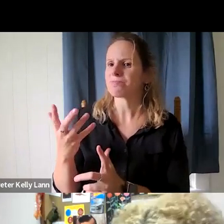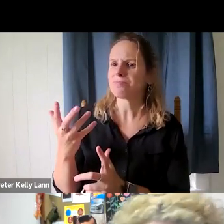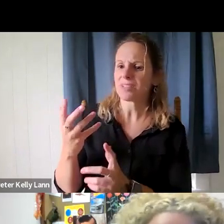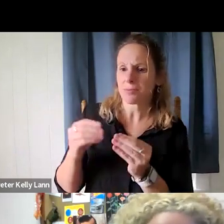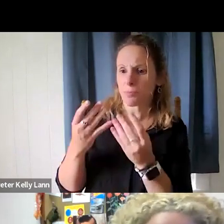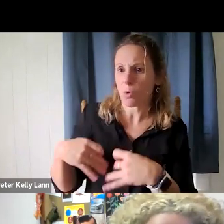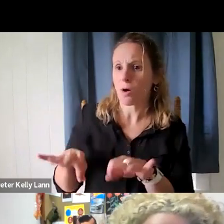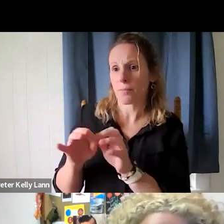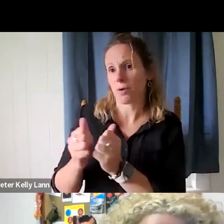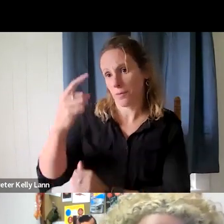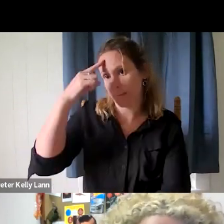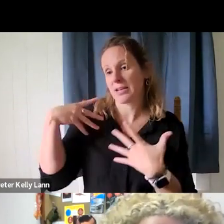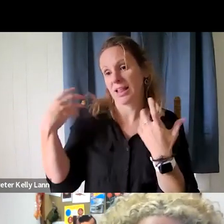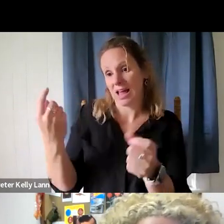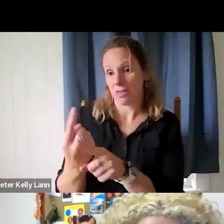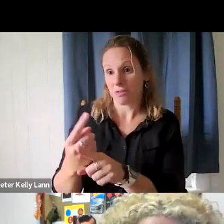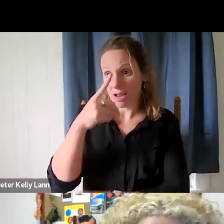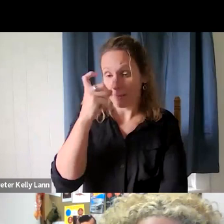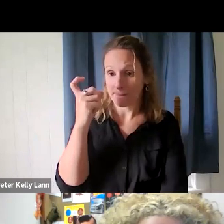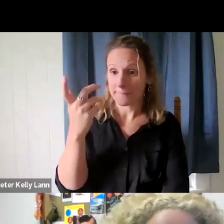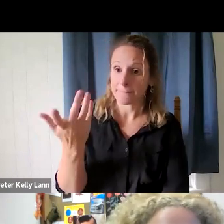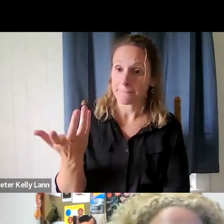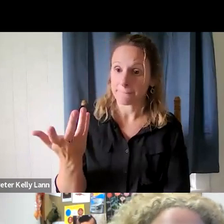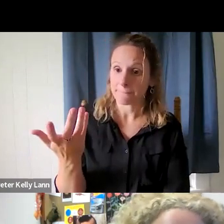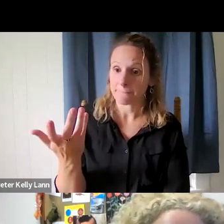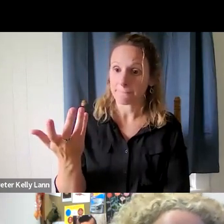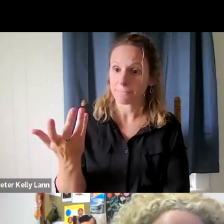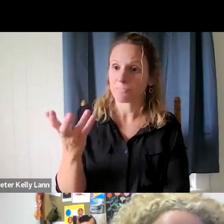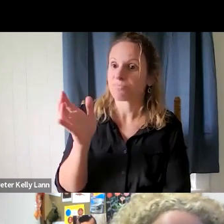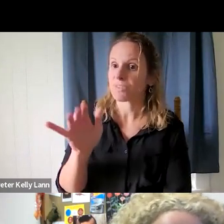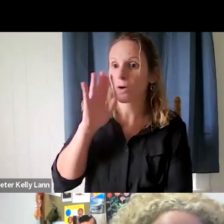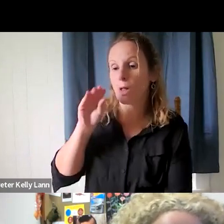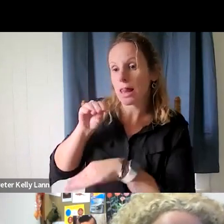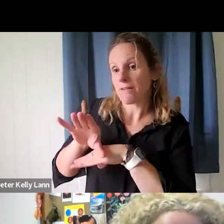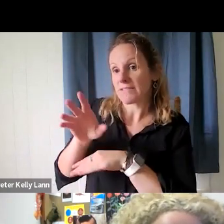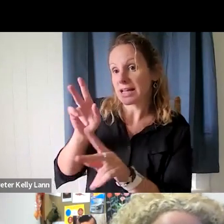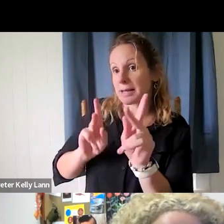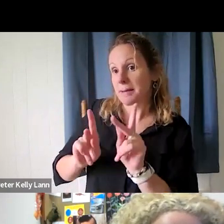with mental health, right? Because that's gonna affect them differently.